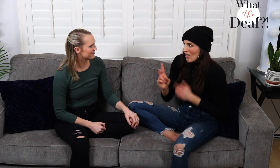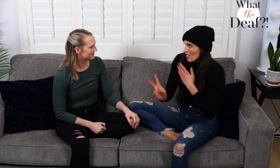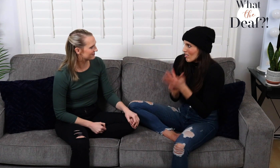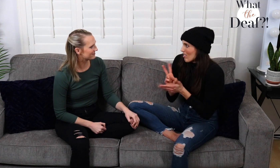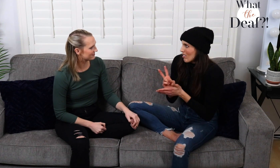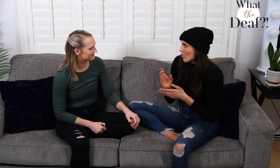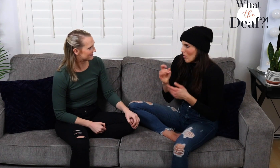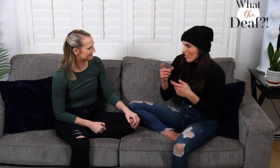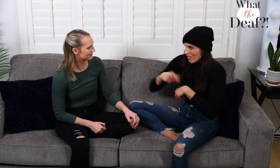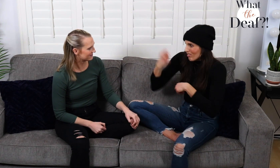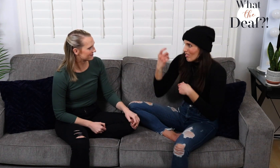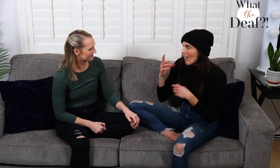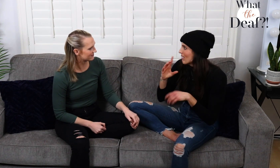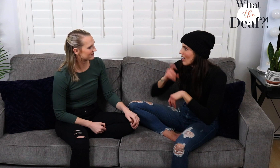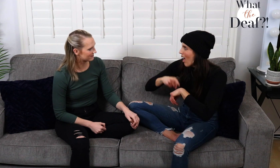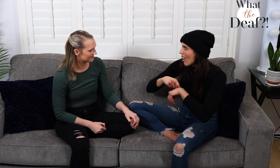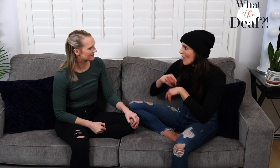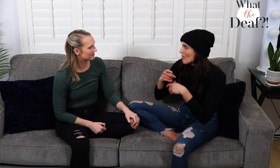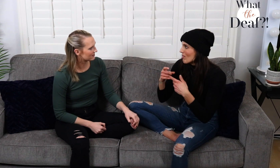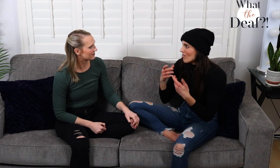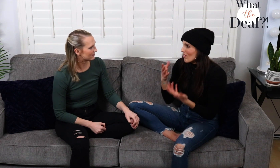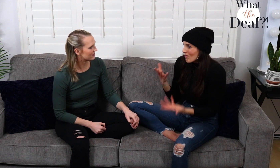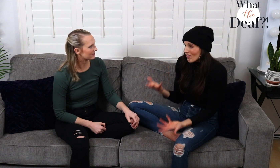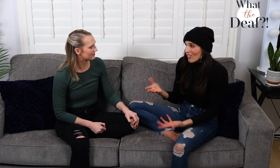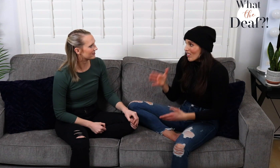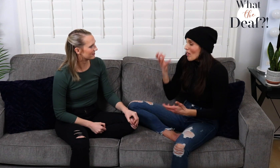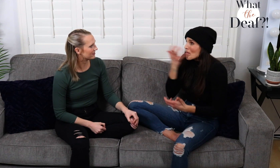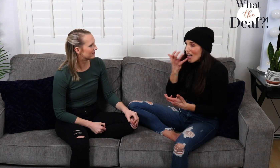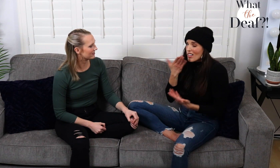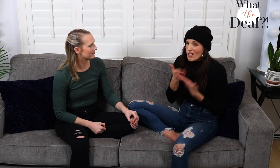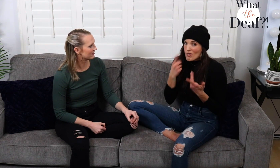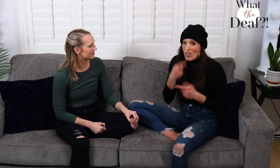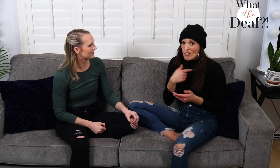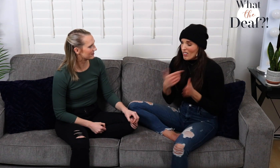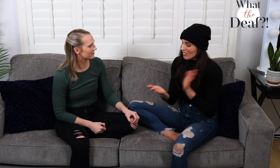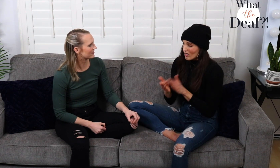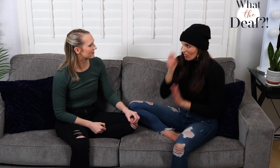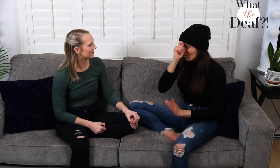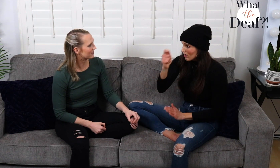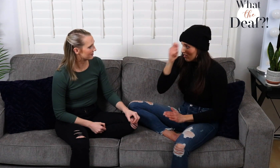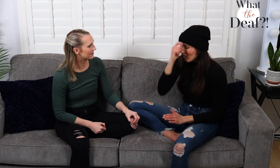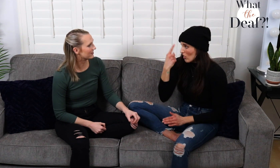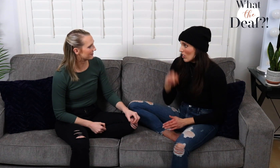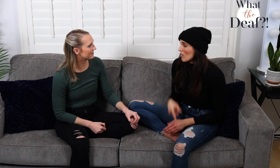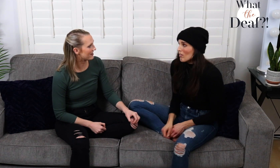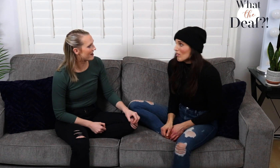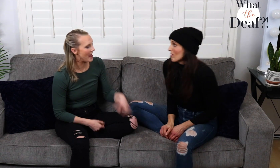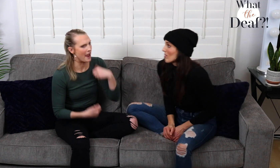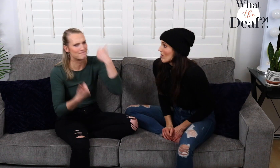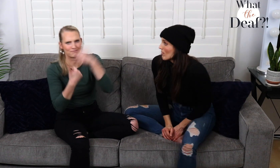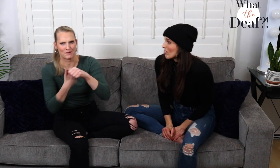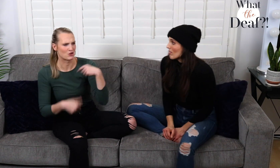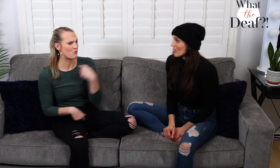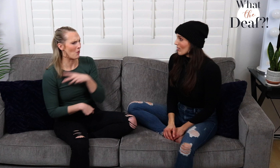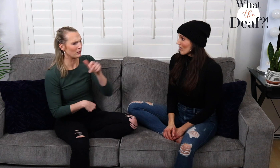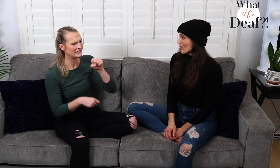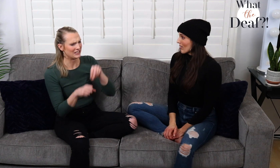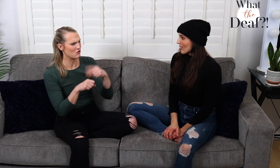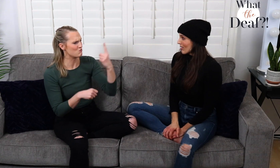2 hours or just a small amount of time. It was amazing and hats off to him for that. - And I remember